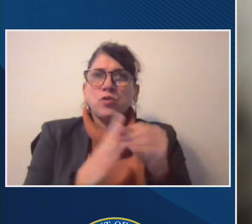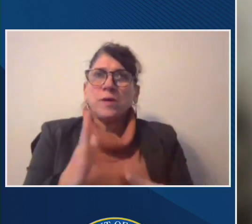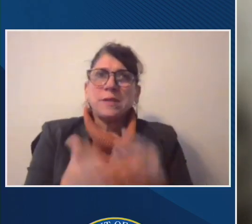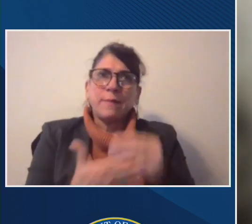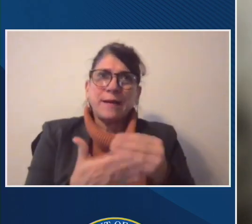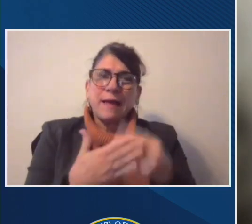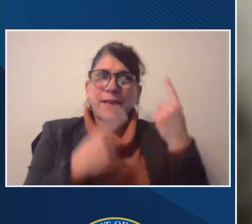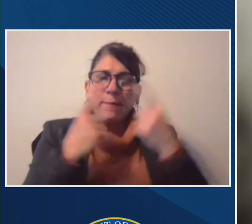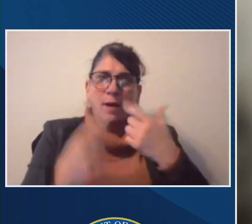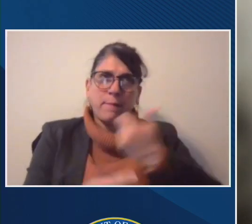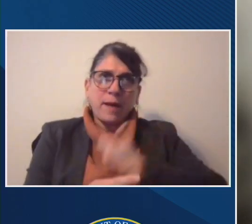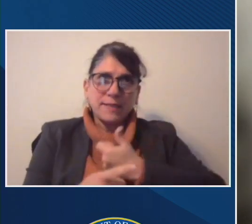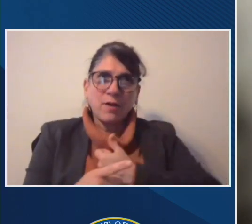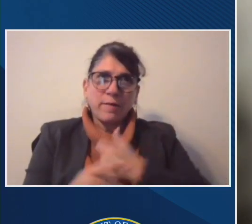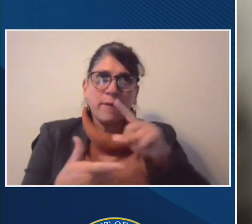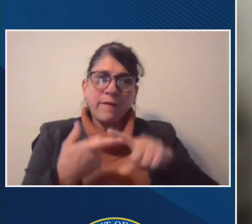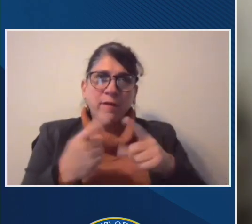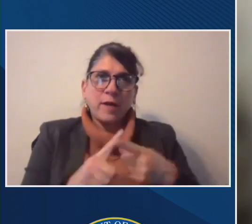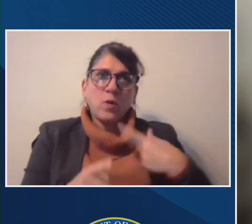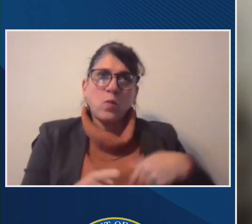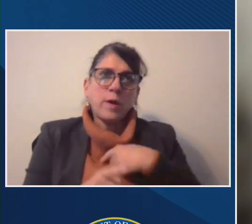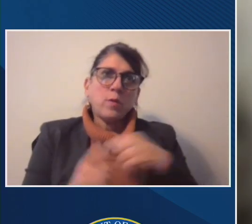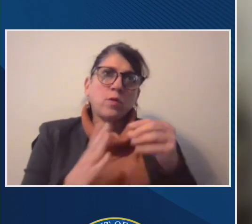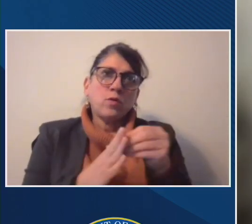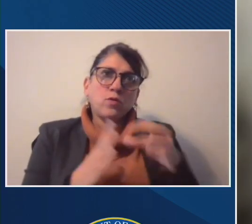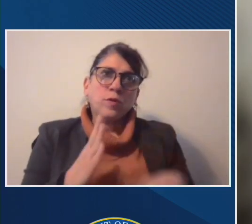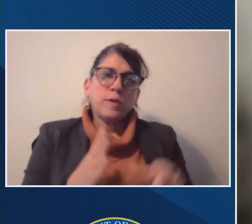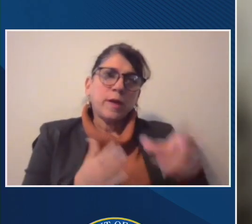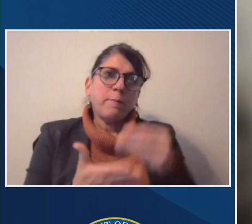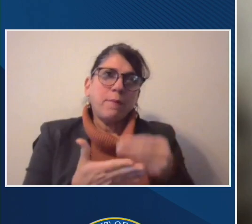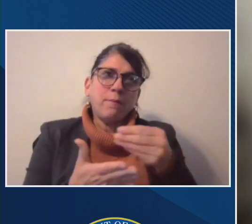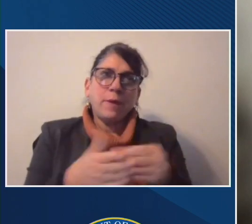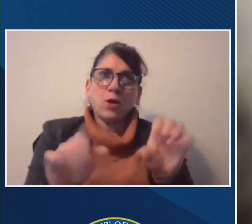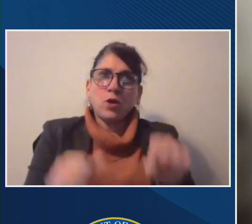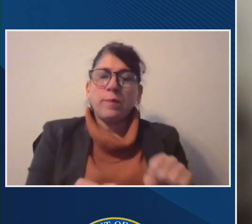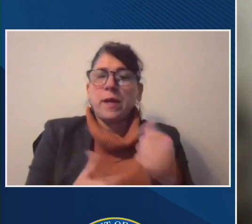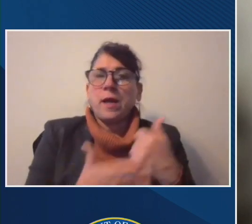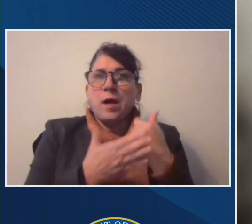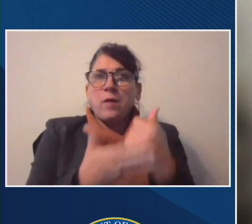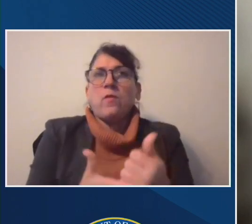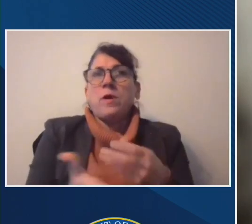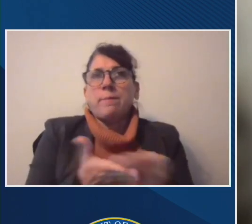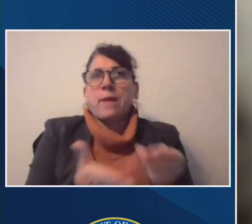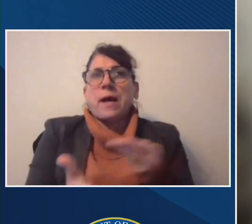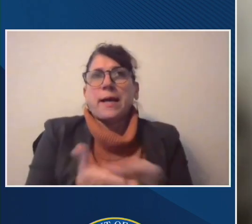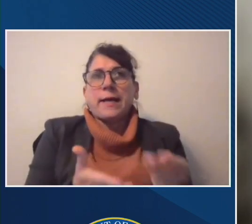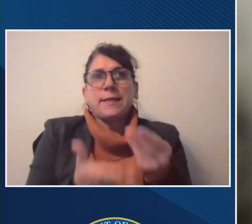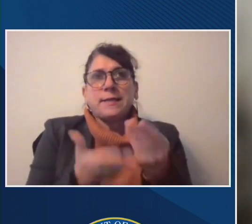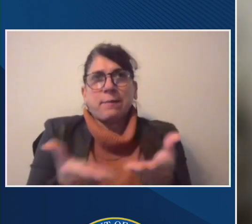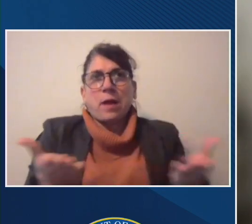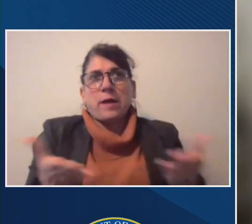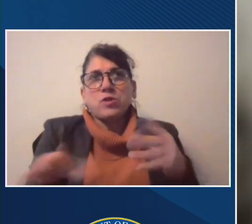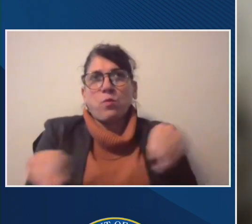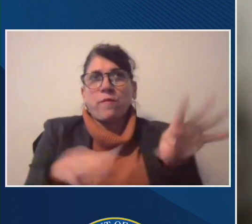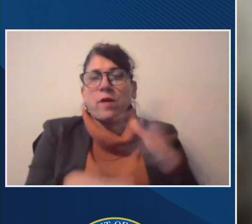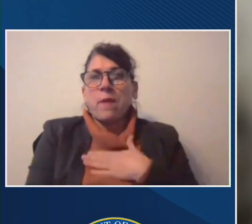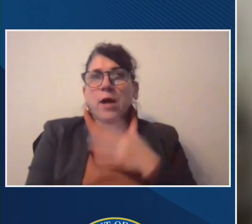were poor students of that money could have been really useful in terms of buying supplies to move out of my dorm at the end of the year. It could have been useful for